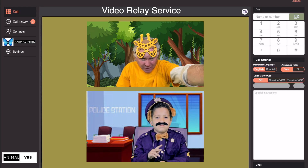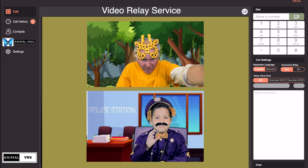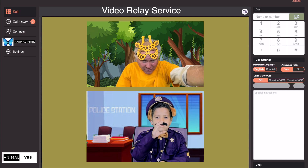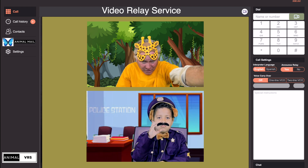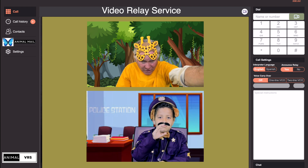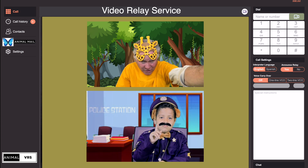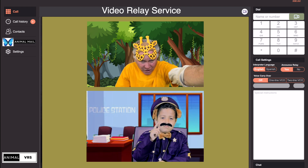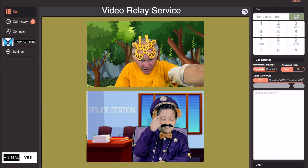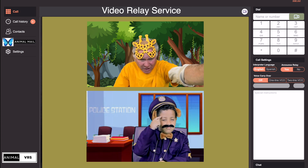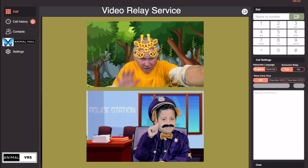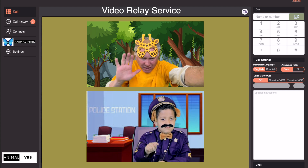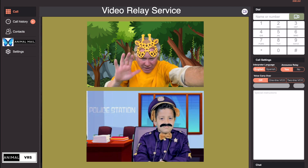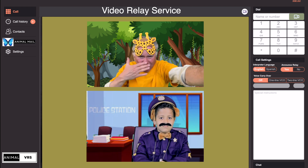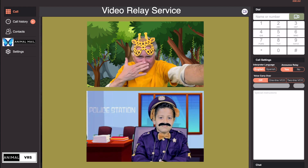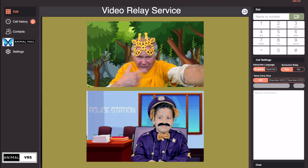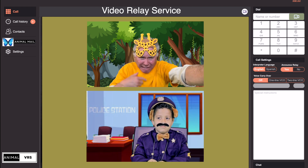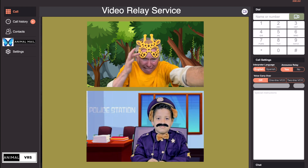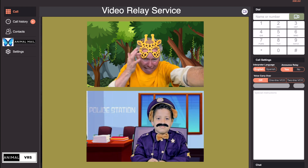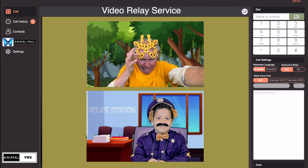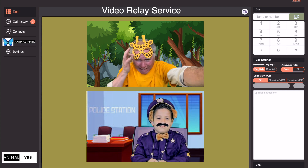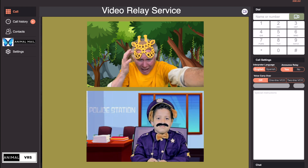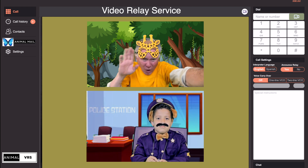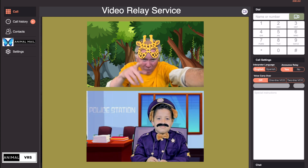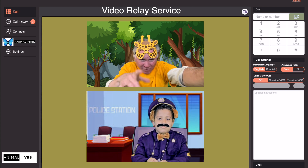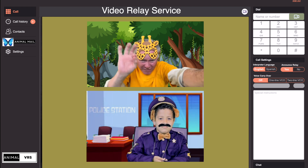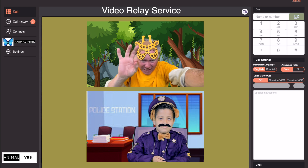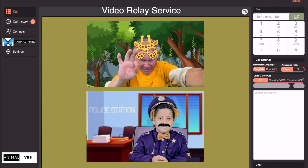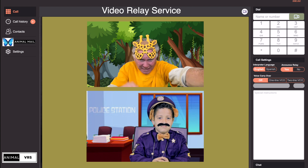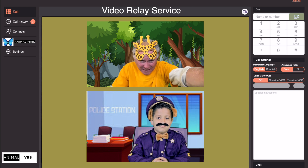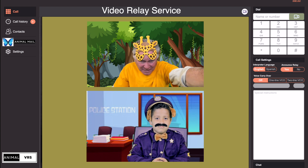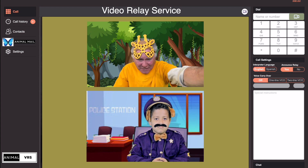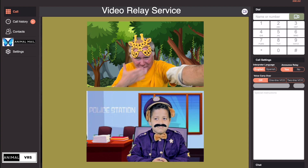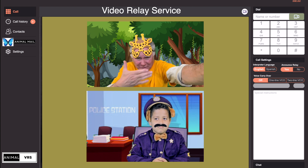I will look for you. Great! Thank you. I'm so worried. I hope you find it. Thank you.